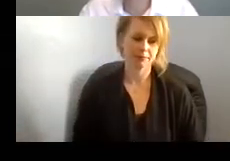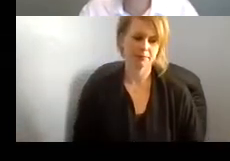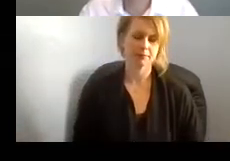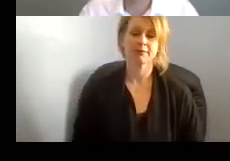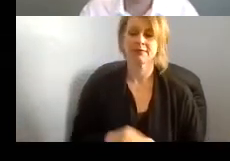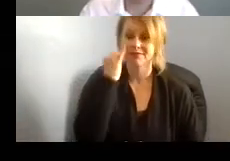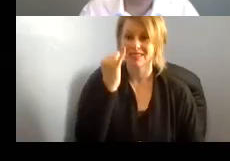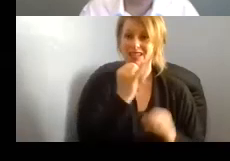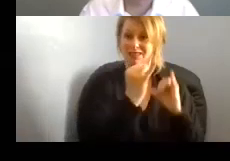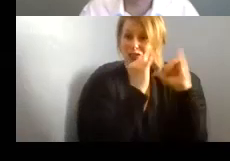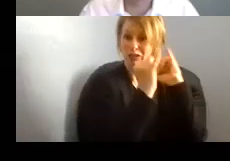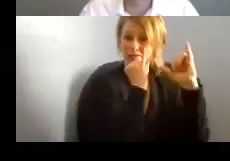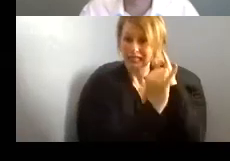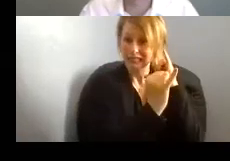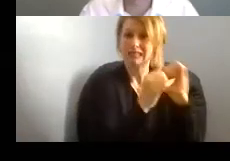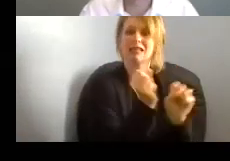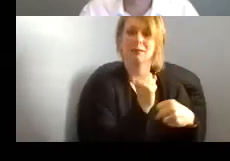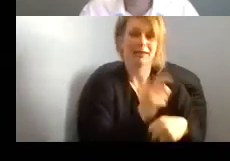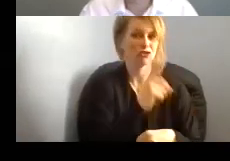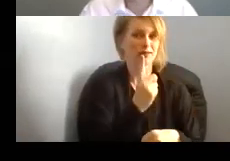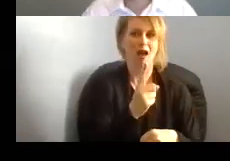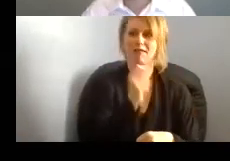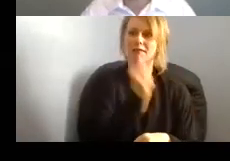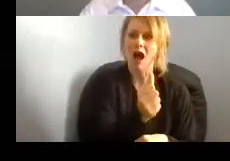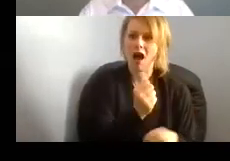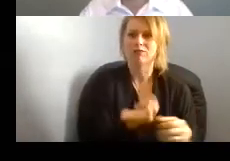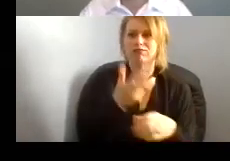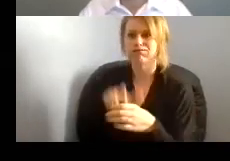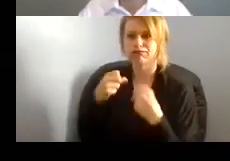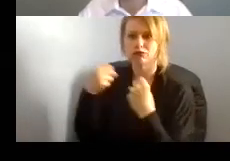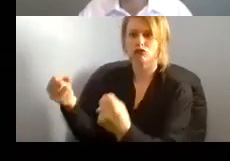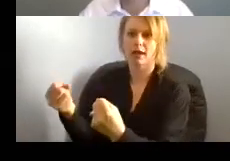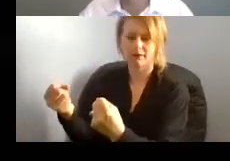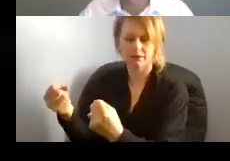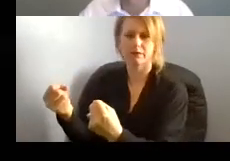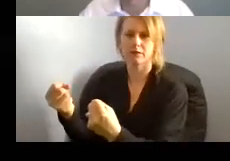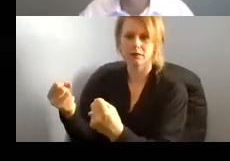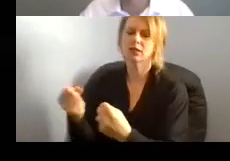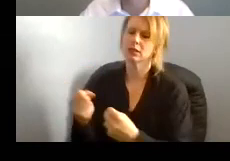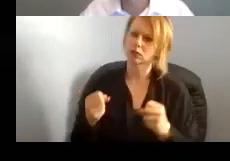you want to make sure they’re not getting in a car and driving. So you do want to make sure that you are attending to safety,